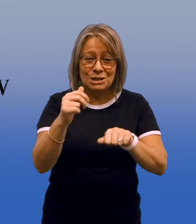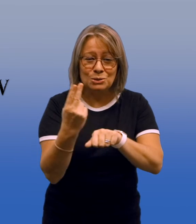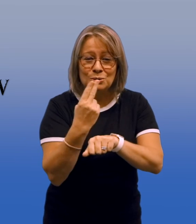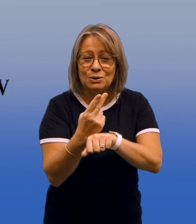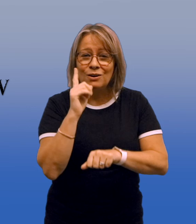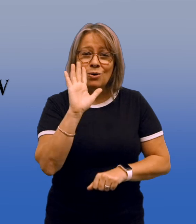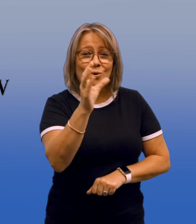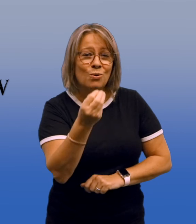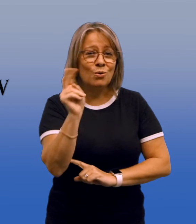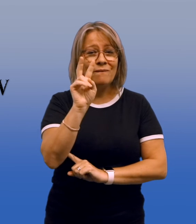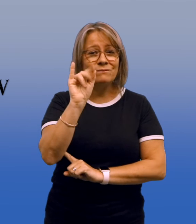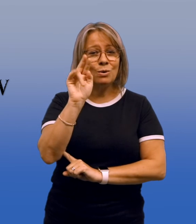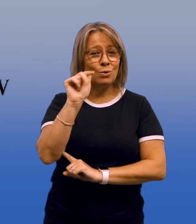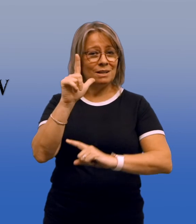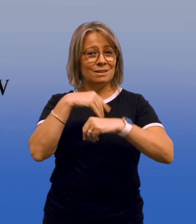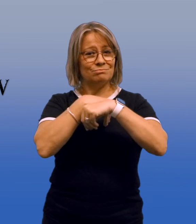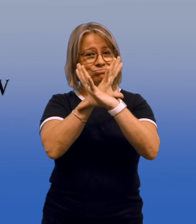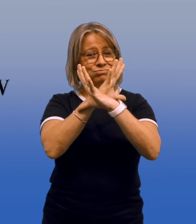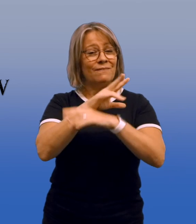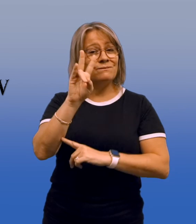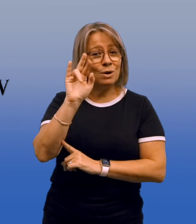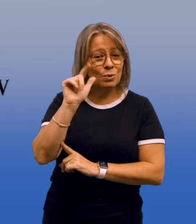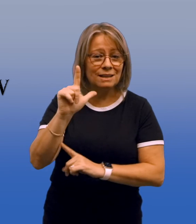you can use for your own virtual classroom.